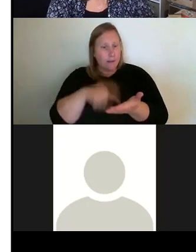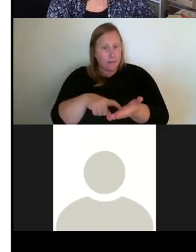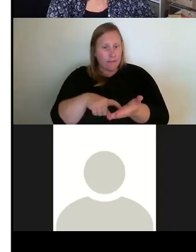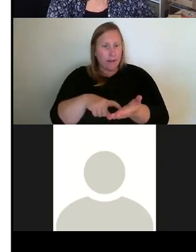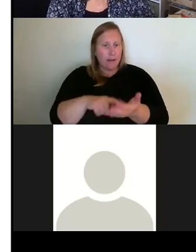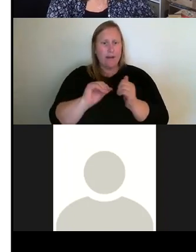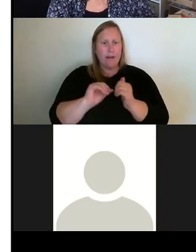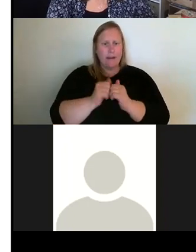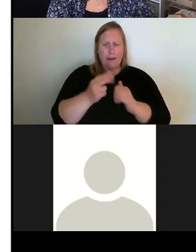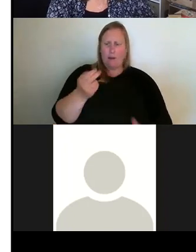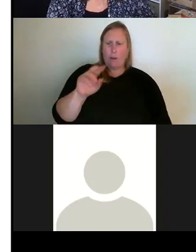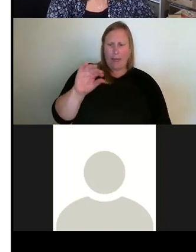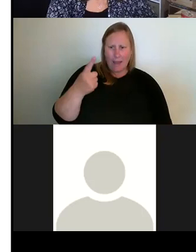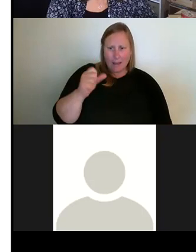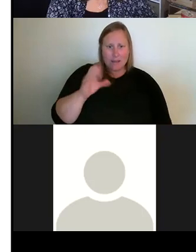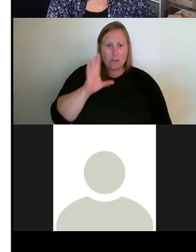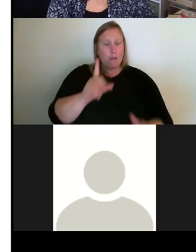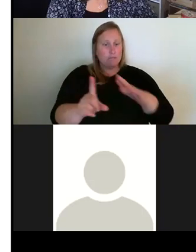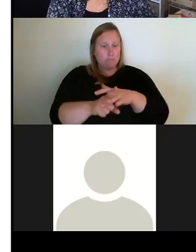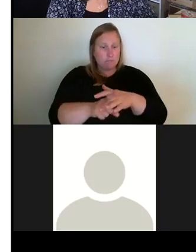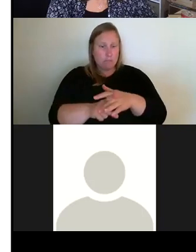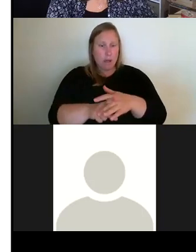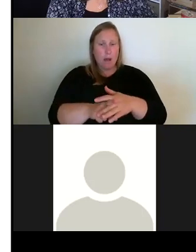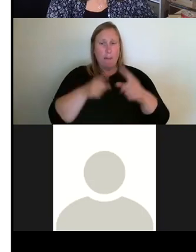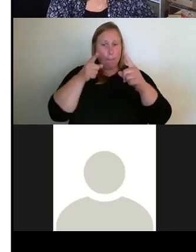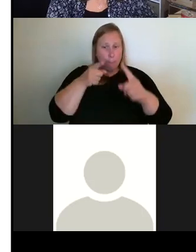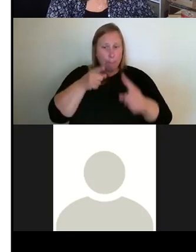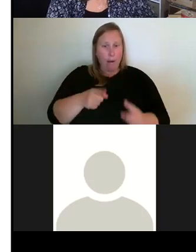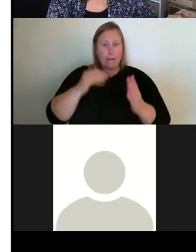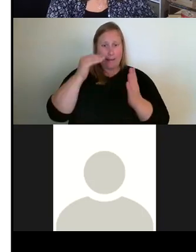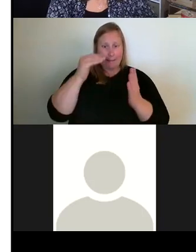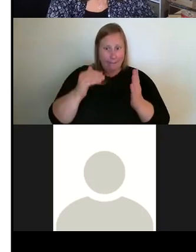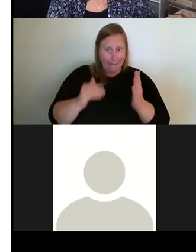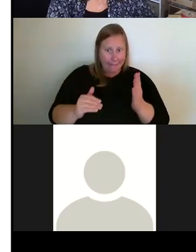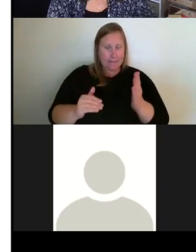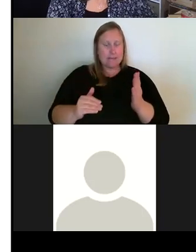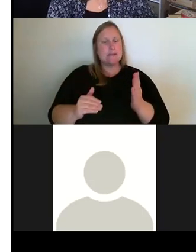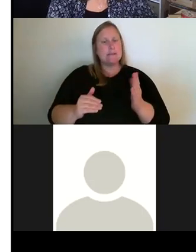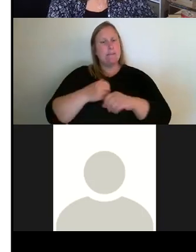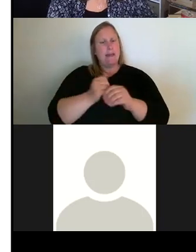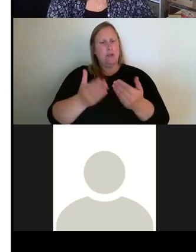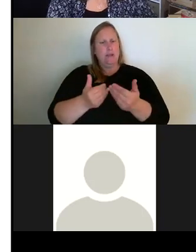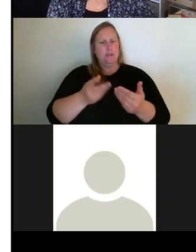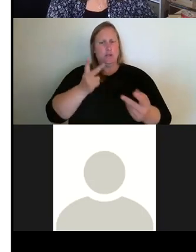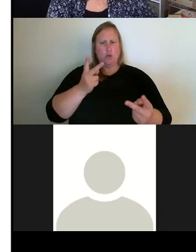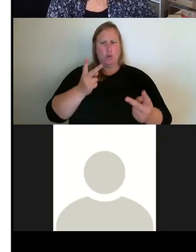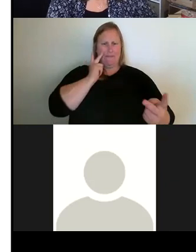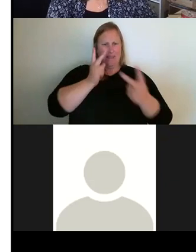will be presented, the bulleted and number lists you could use to make it easier to visually scan content.